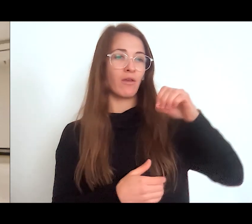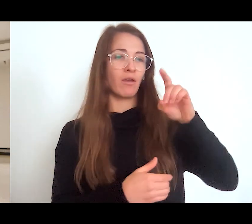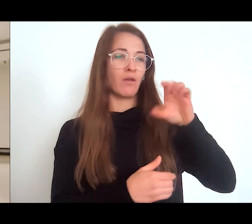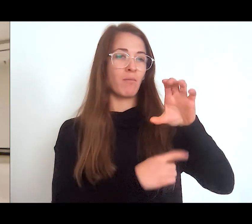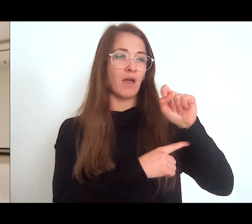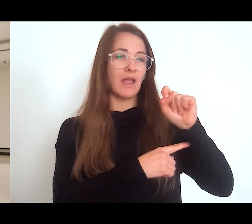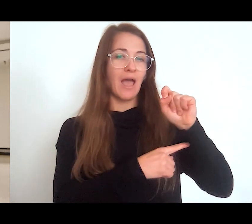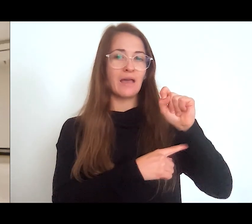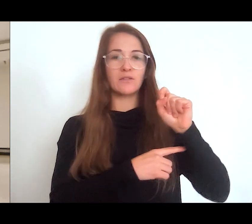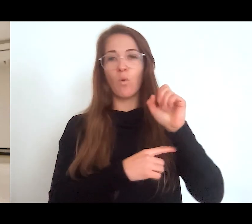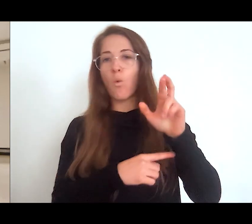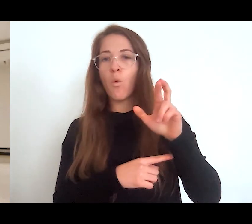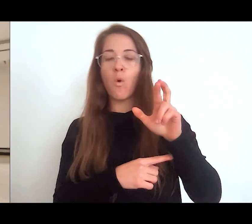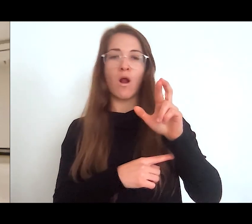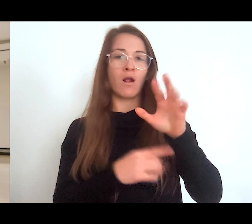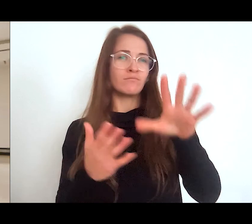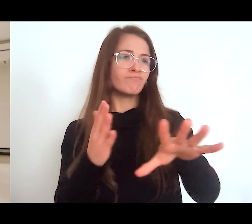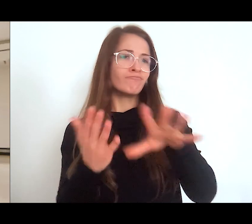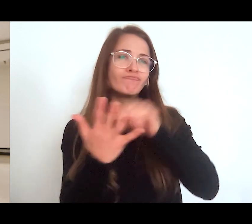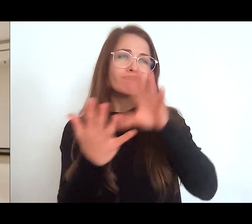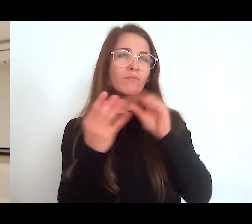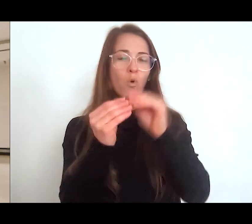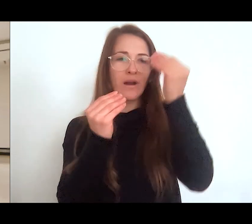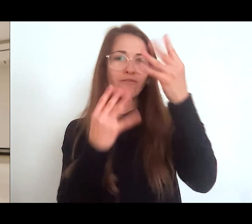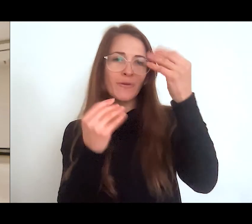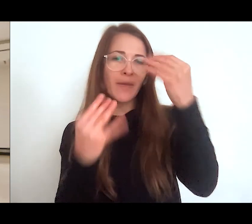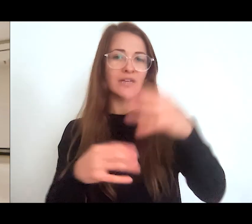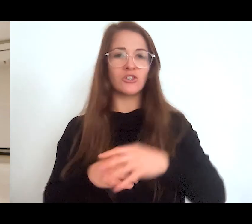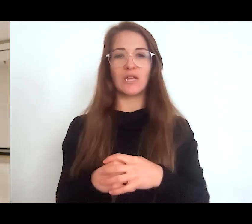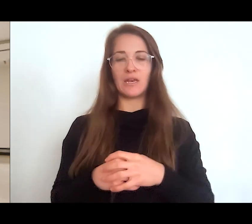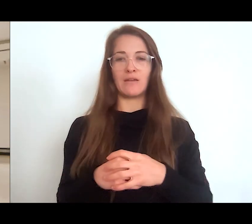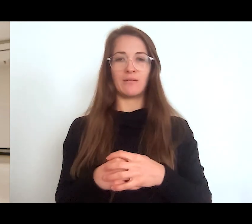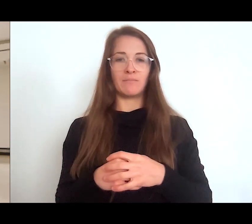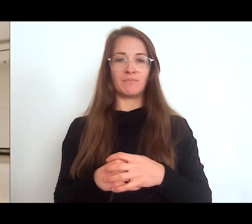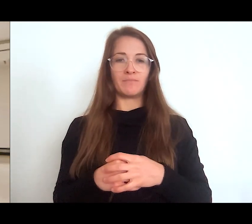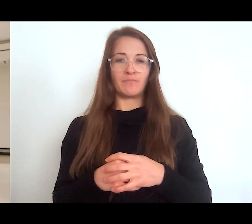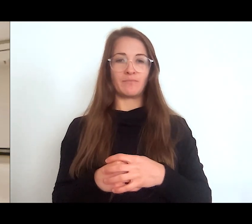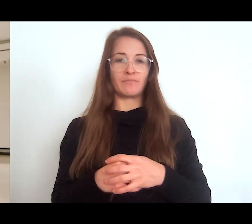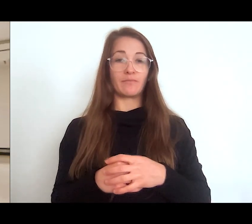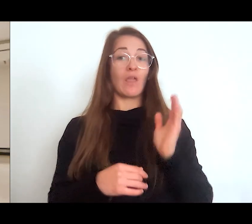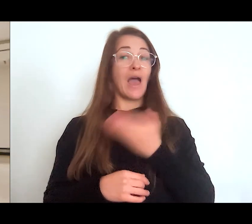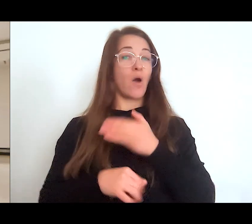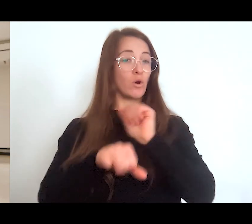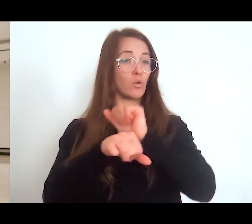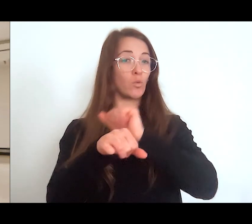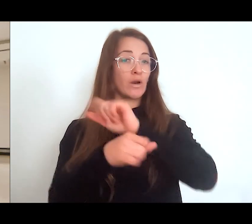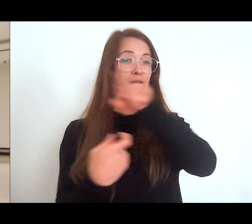IT AND SEE IF WE WANT TO DO A PODCAST ON OR FINDING INFORMATION ABOUT, SO ALL THOUGH